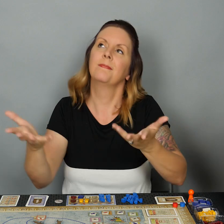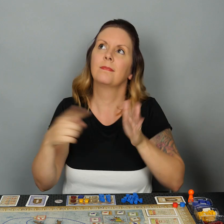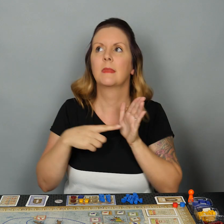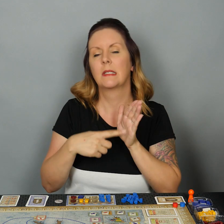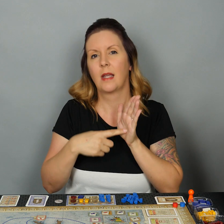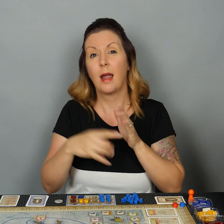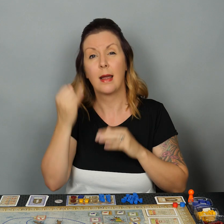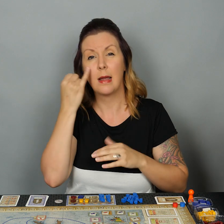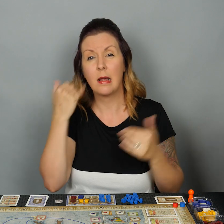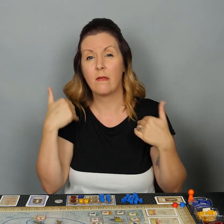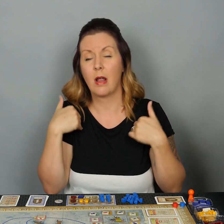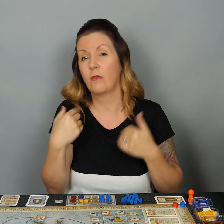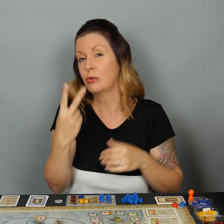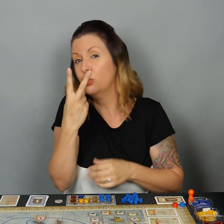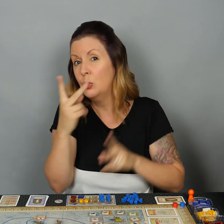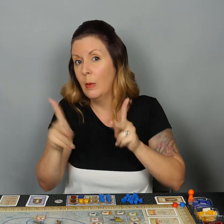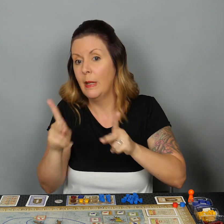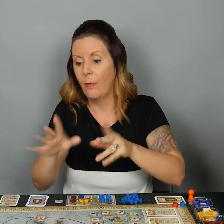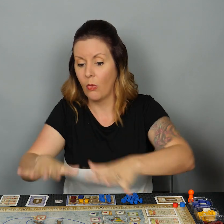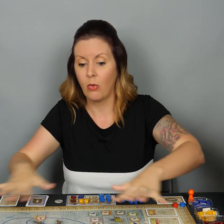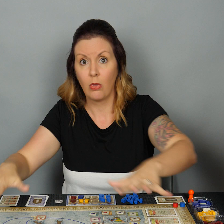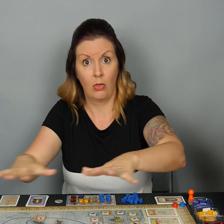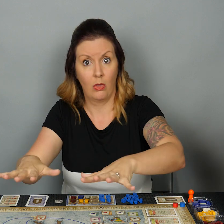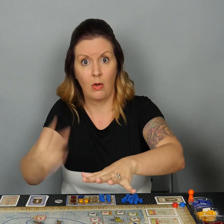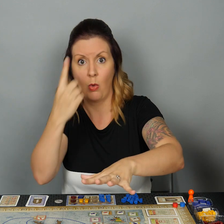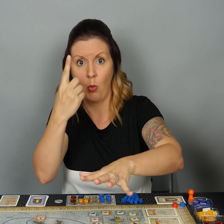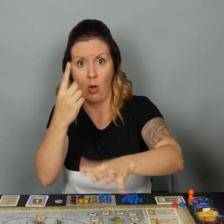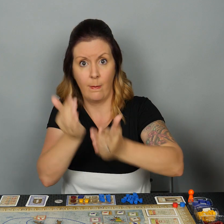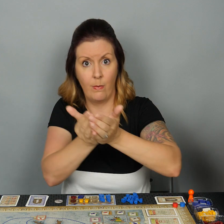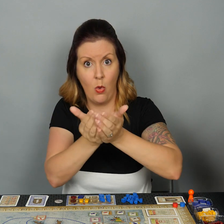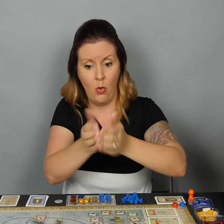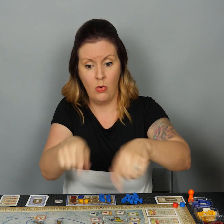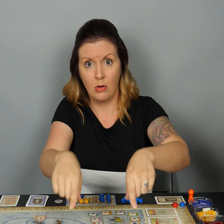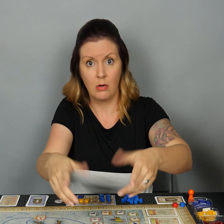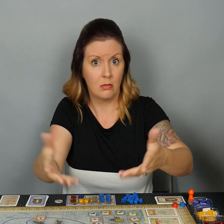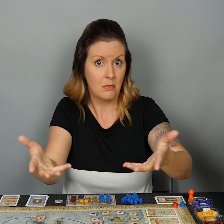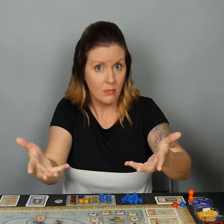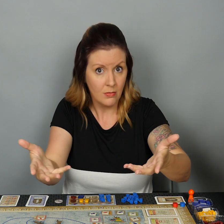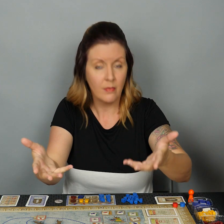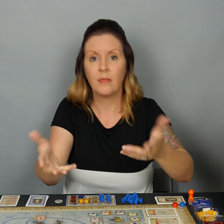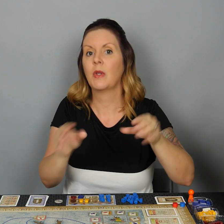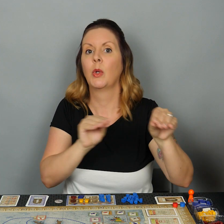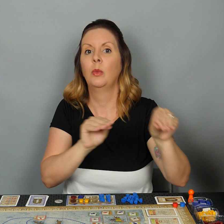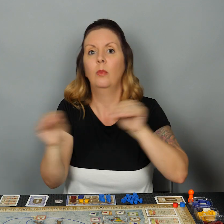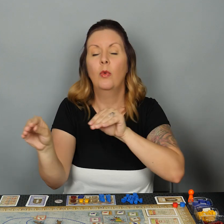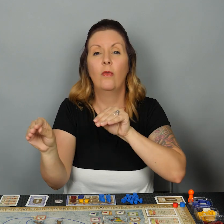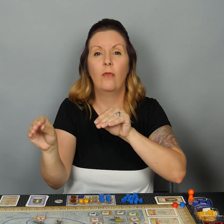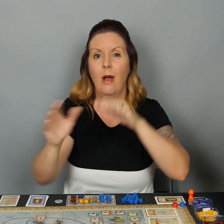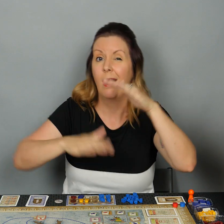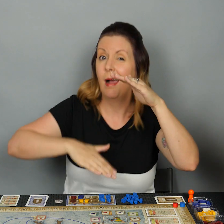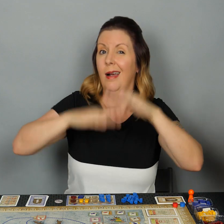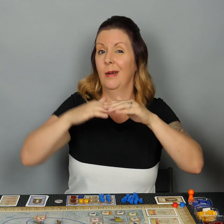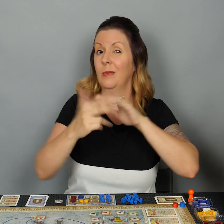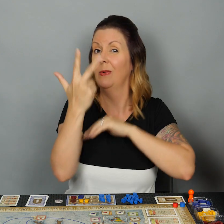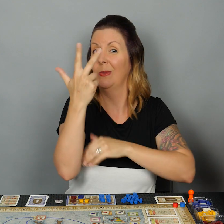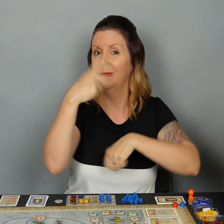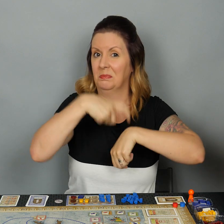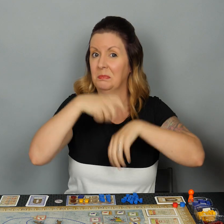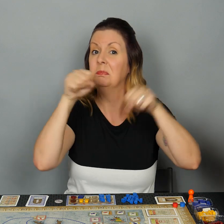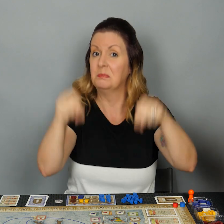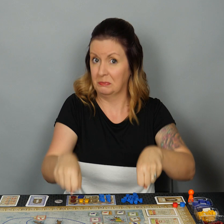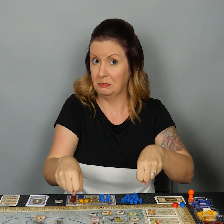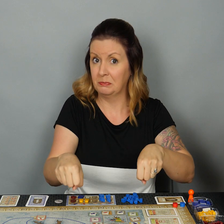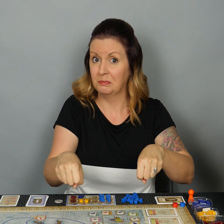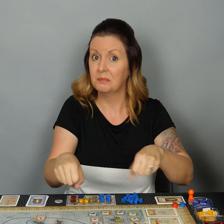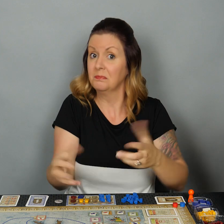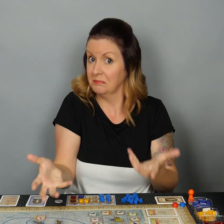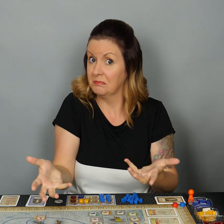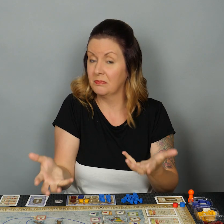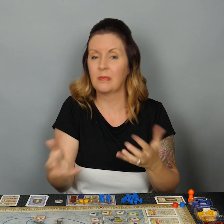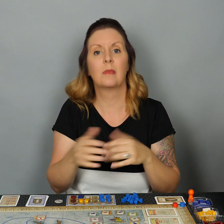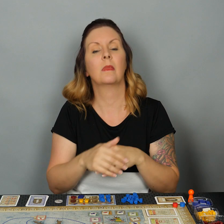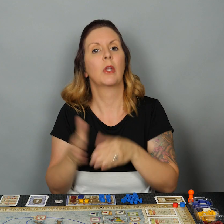So, for example, if you have 2 people and 1 boat on the board, you have up to 3 available